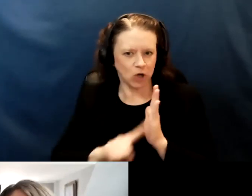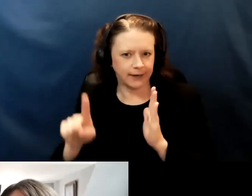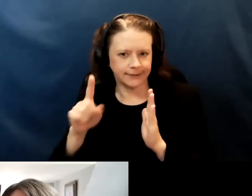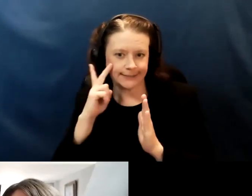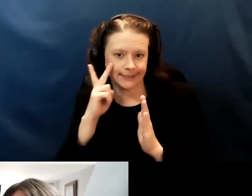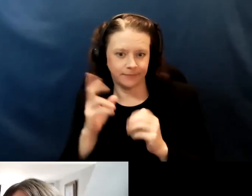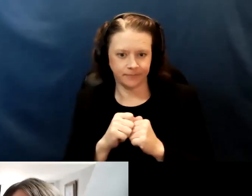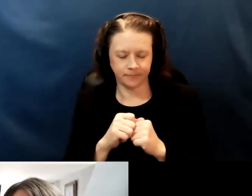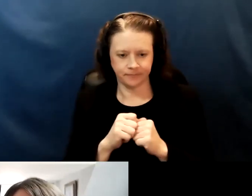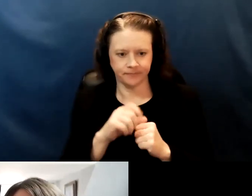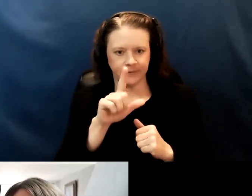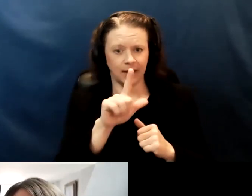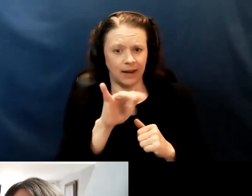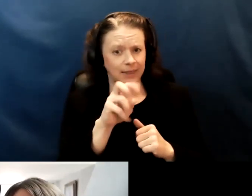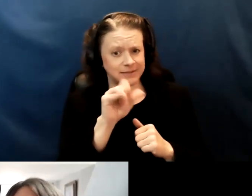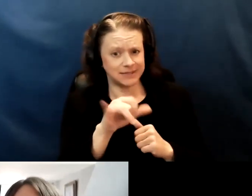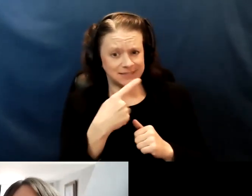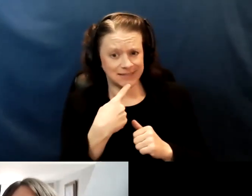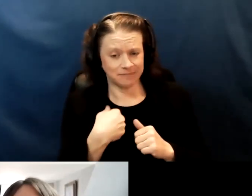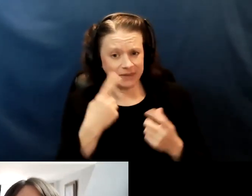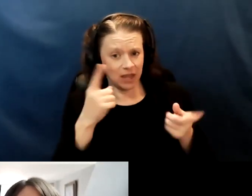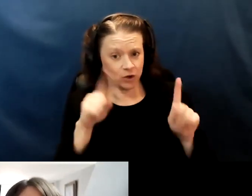So -- >> LINDSAY DREXLER: Yeah. I would agree. But